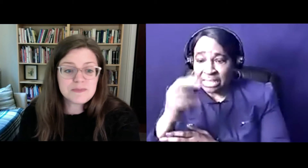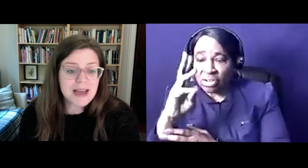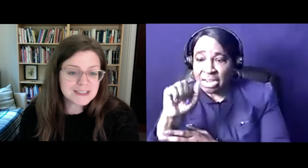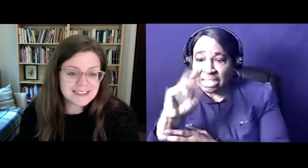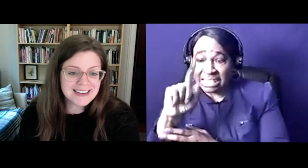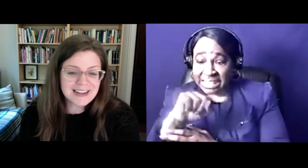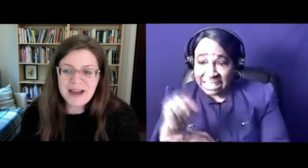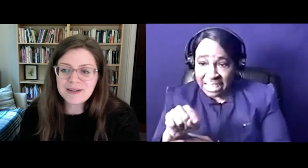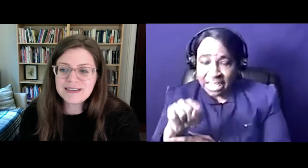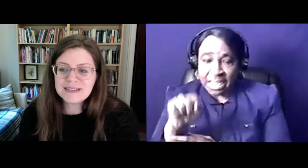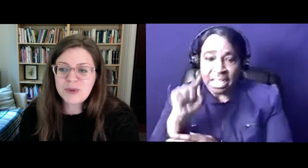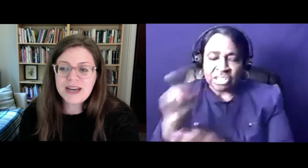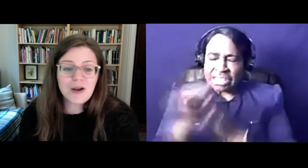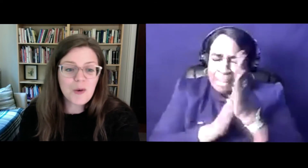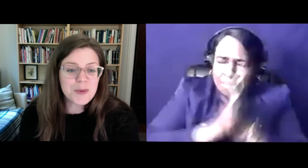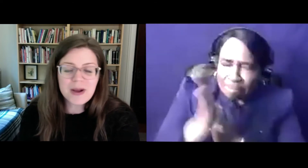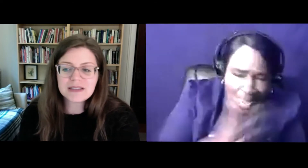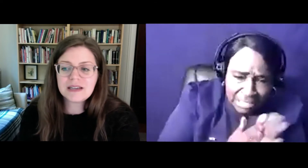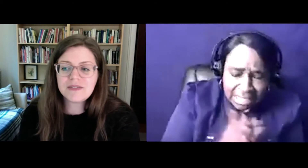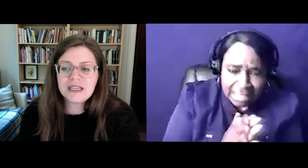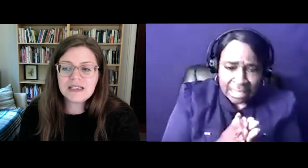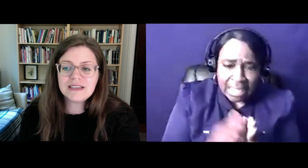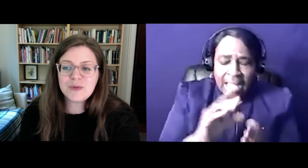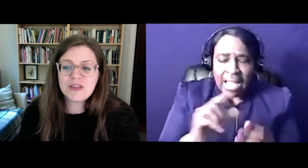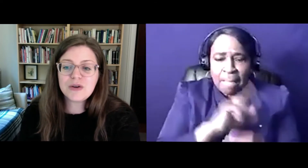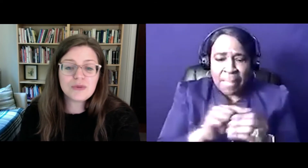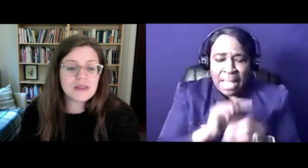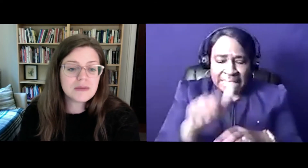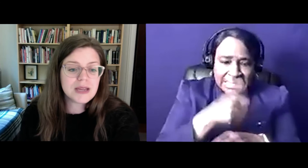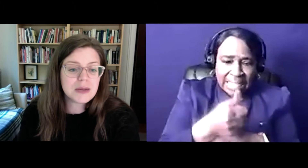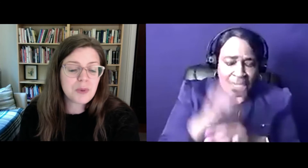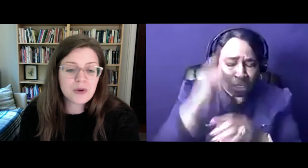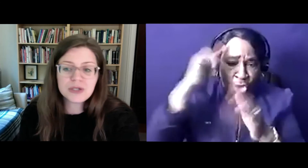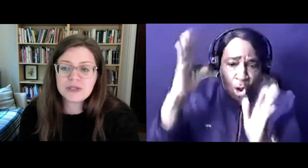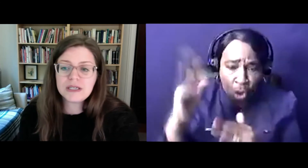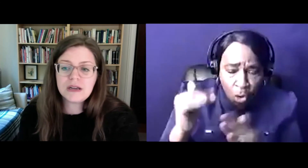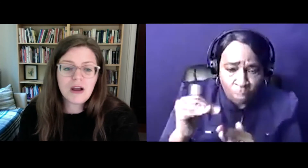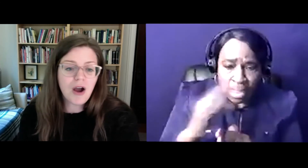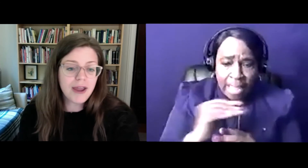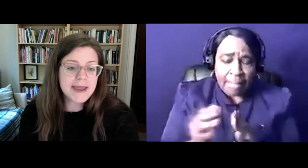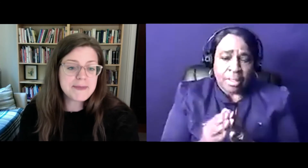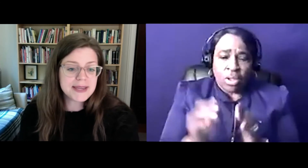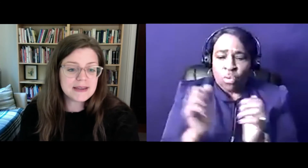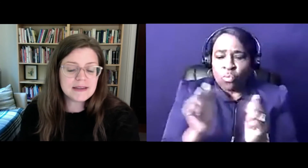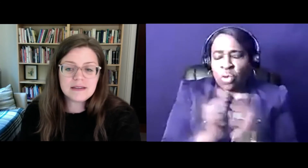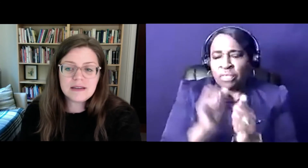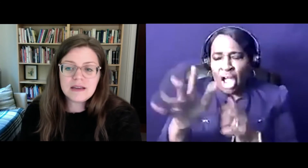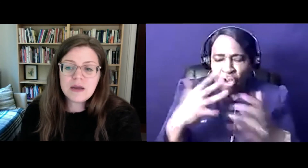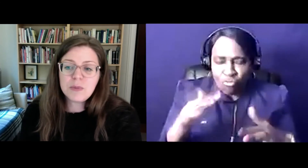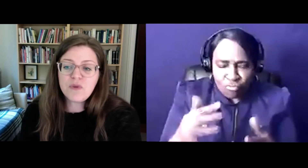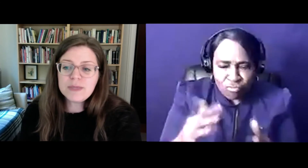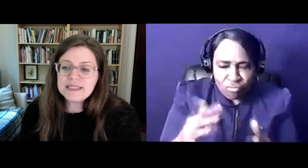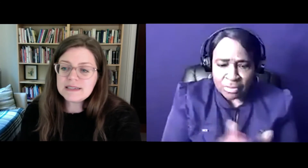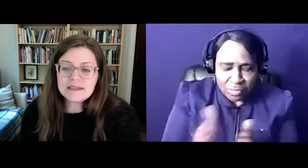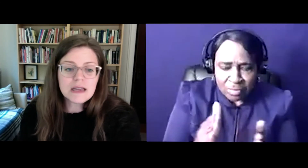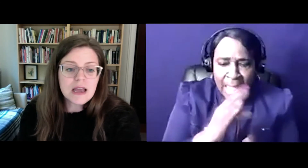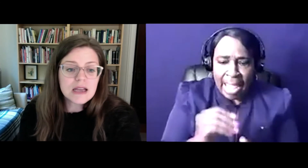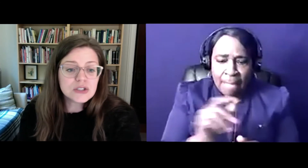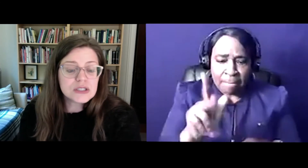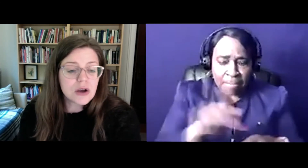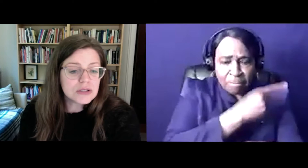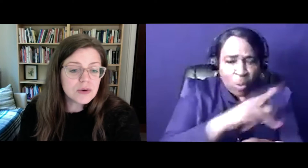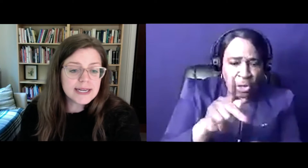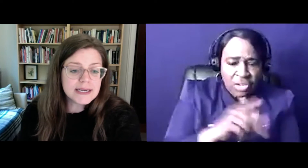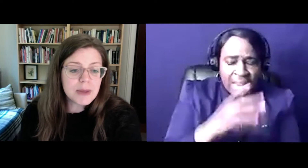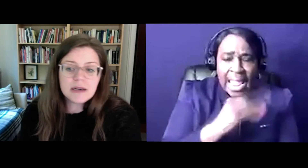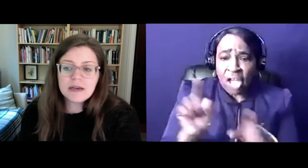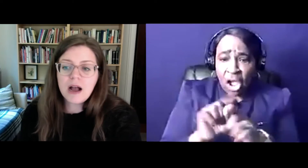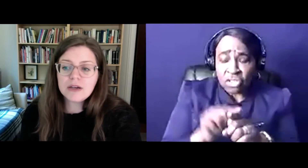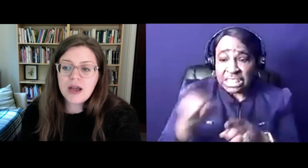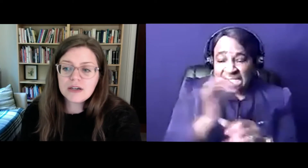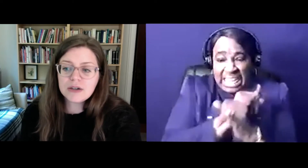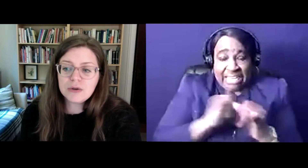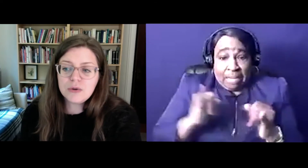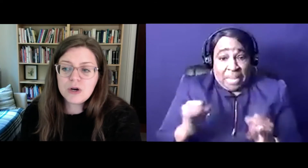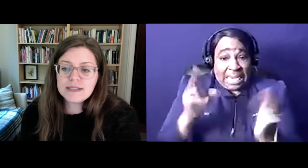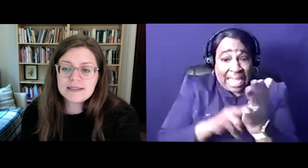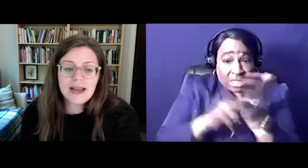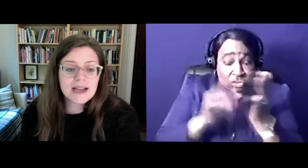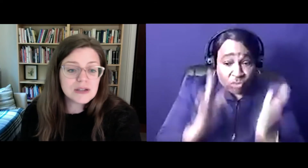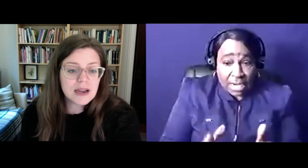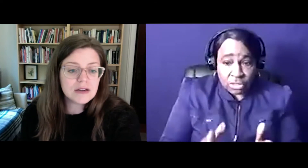Crystal is passionate about spreading hope and positivity with her Rhythm and Poetry--RAP-- performances, and she's also an independent contractor who works as an educator,